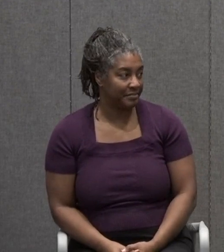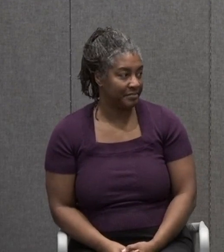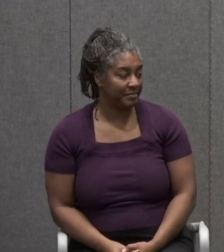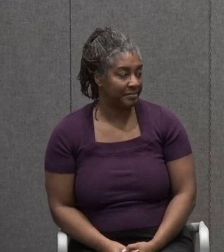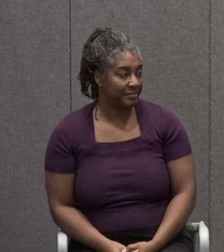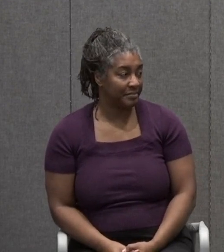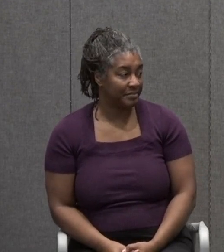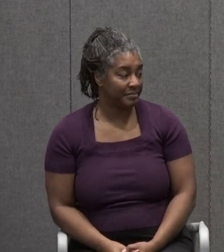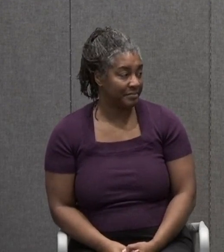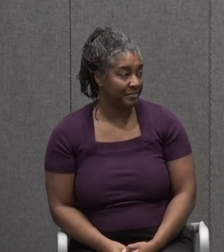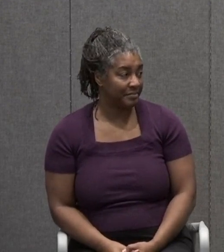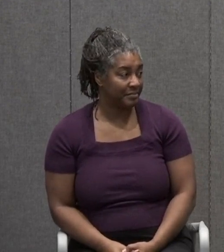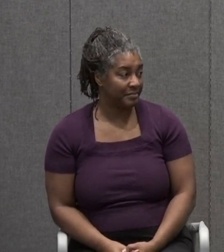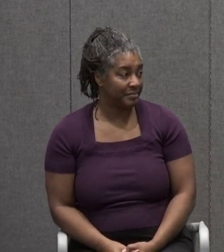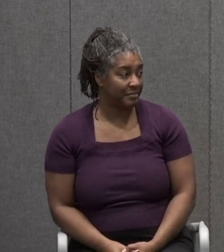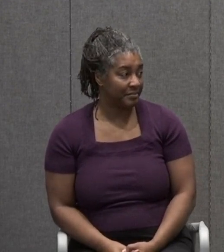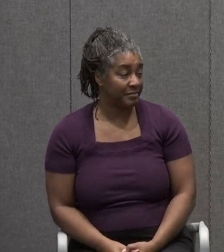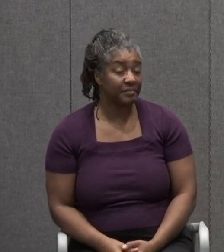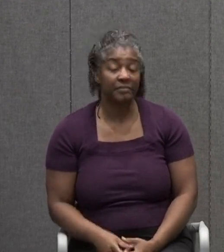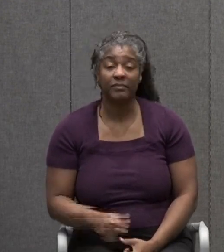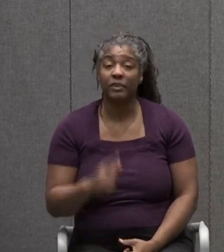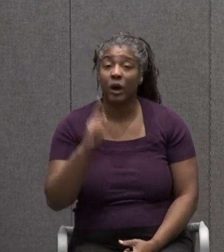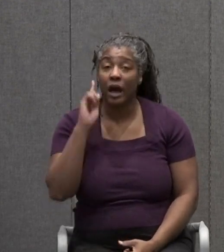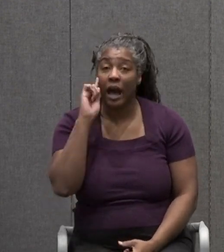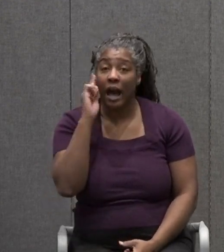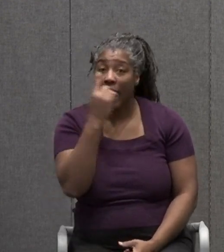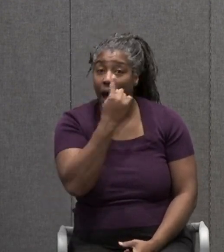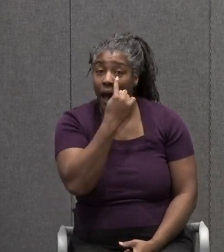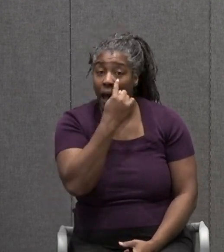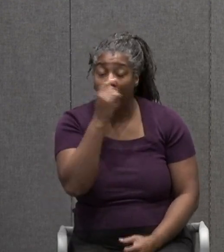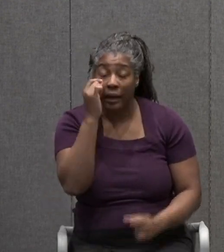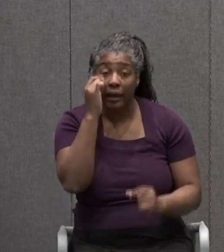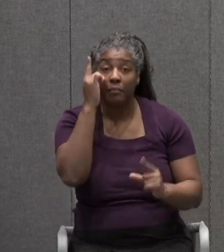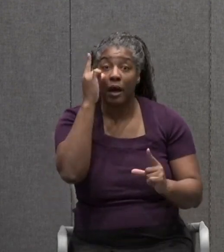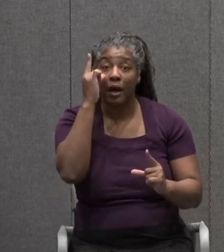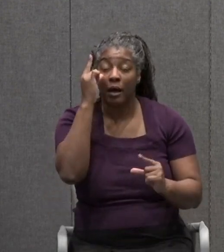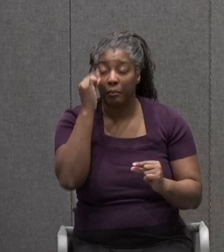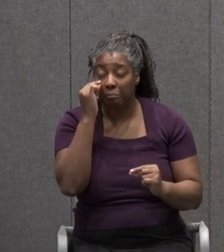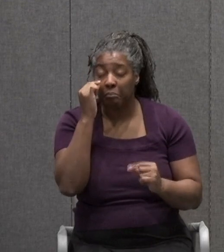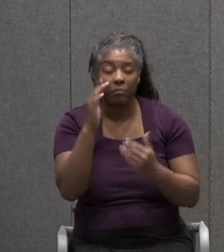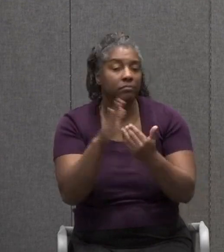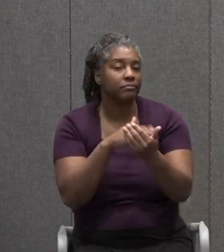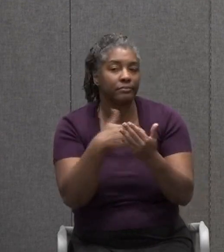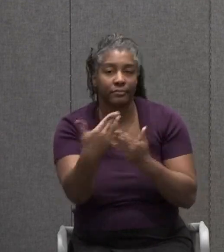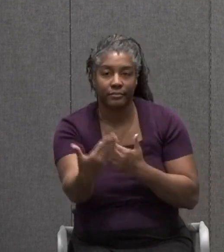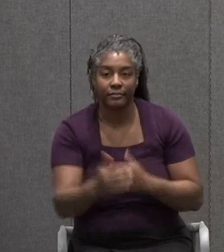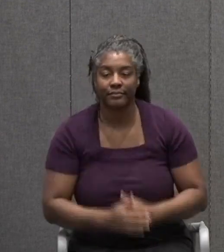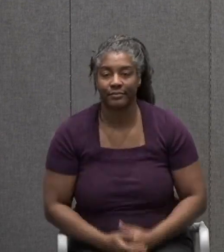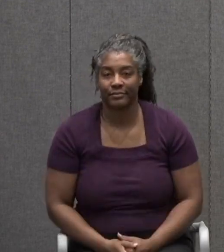You can keep the eyes open or closed here, it's your choice. The palms can be up or down.